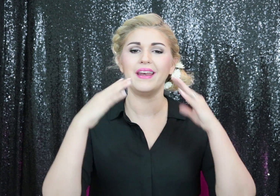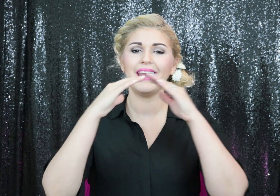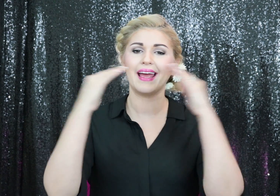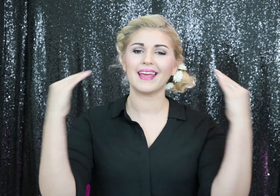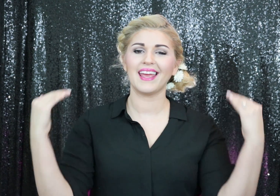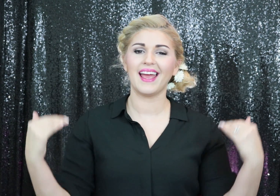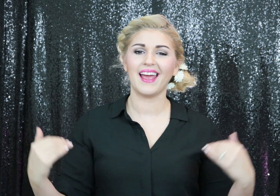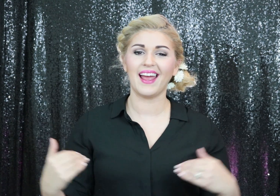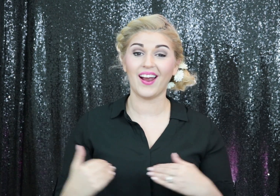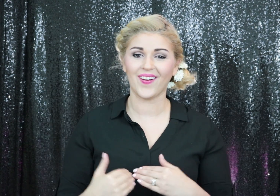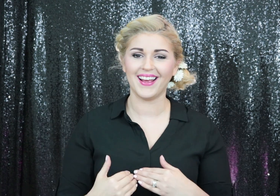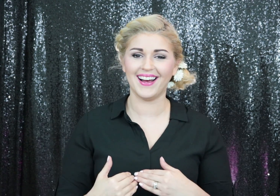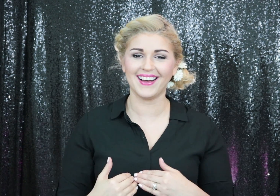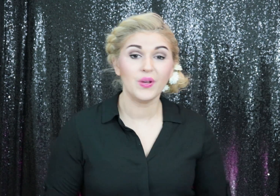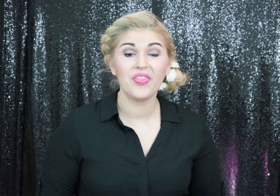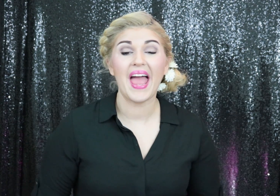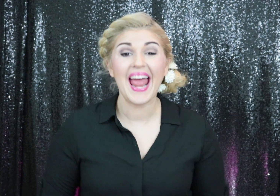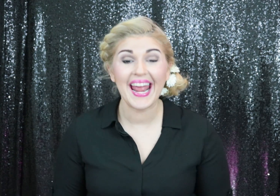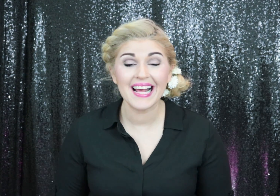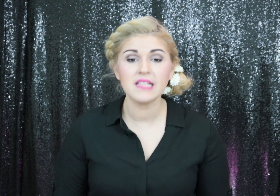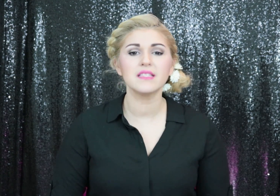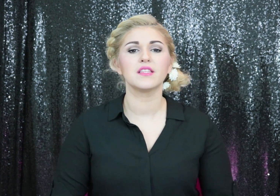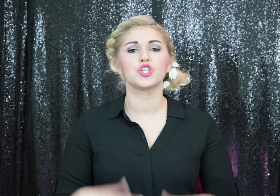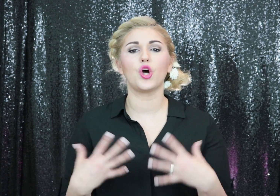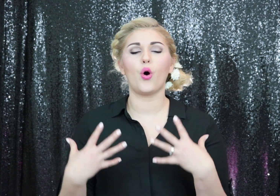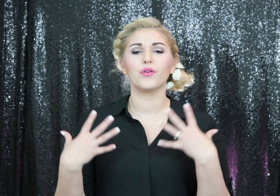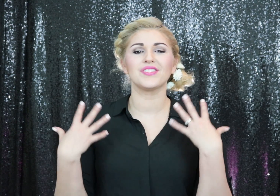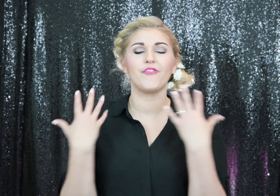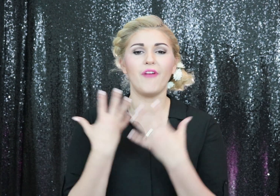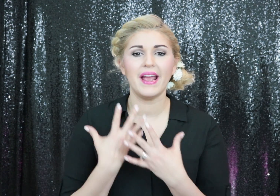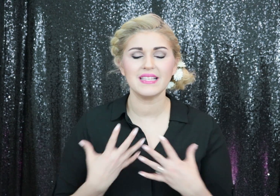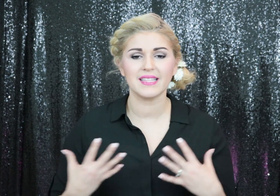The neck area, you get the hands, the shoulders, the face.